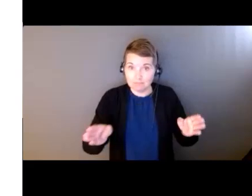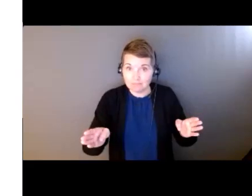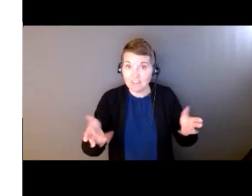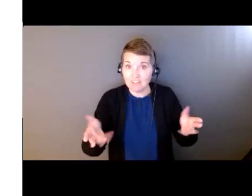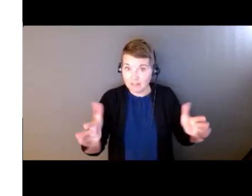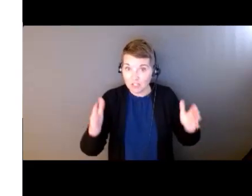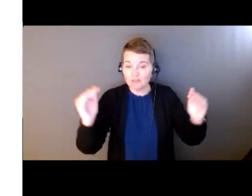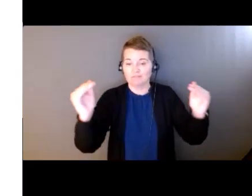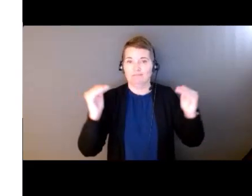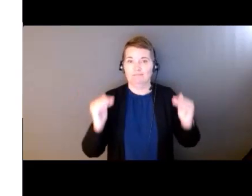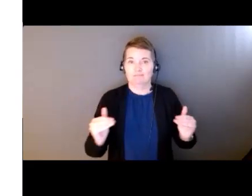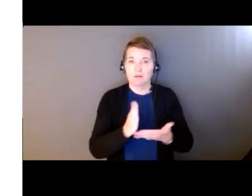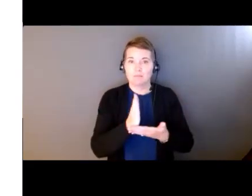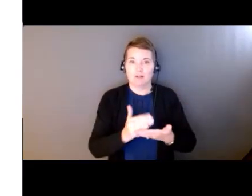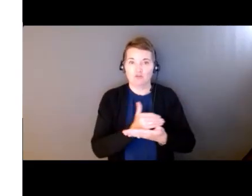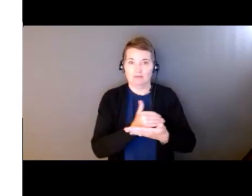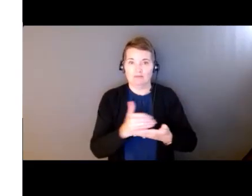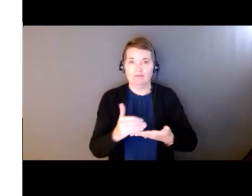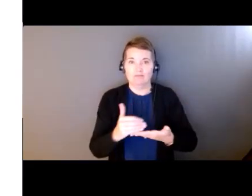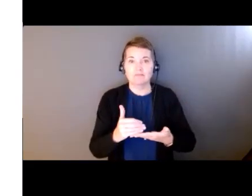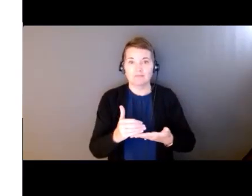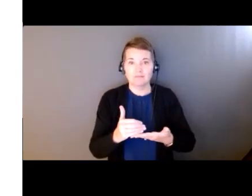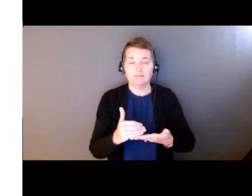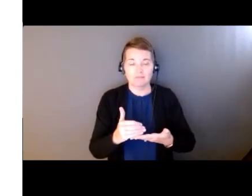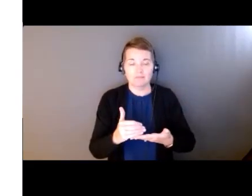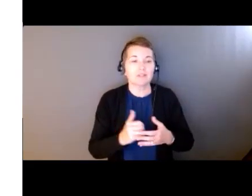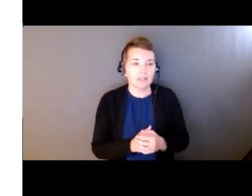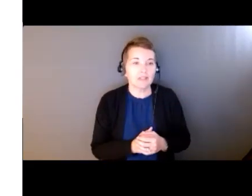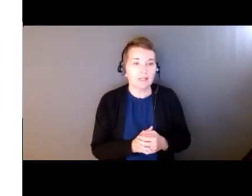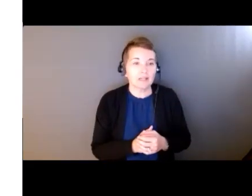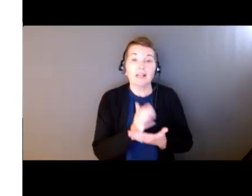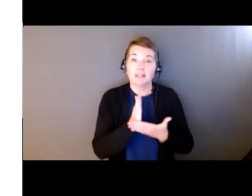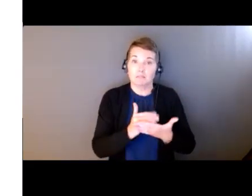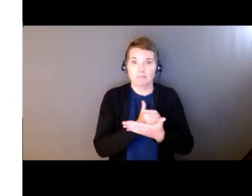So this is really an essential element of the application, and it's now fully